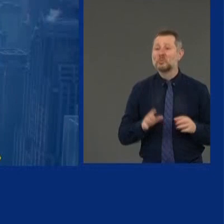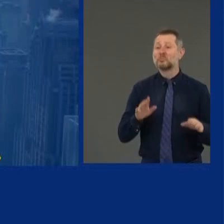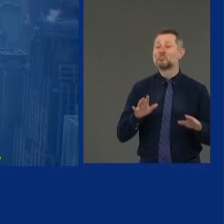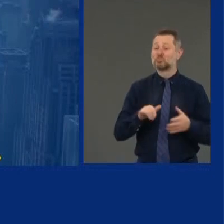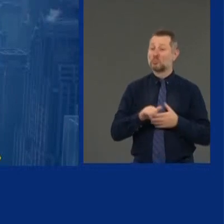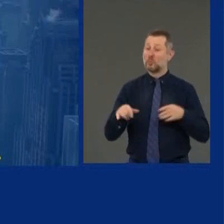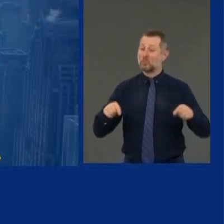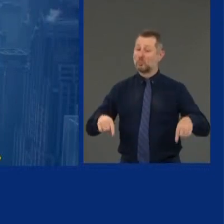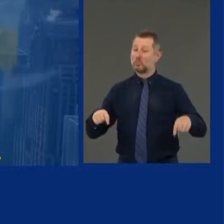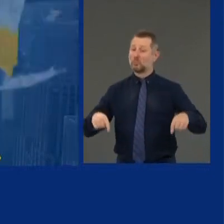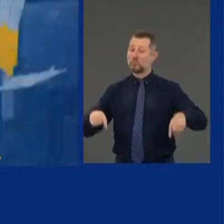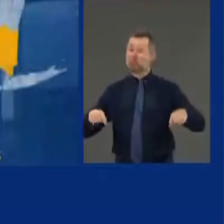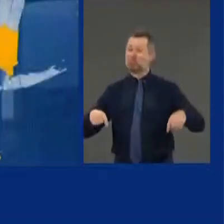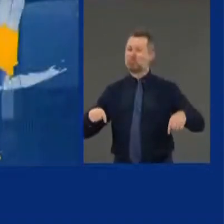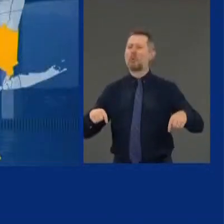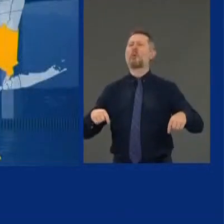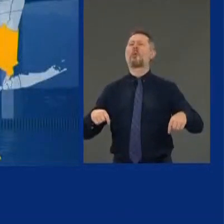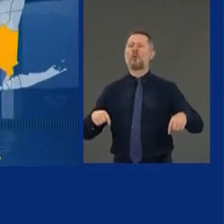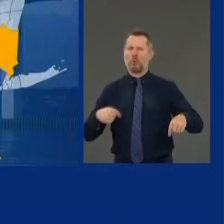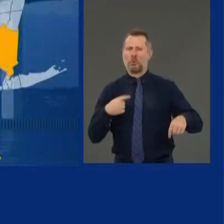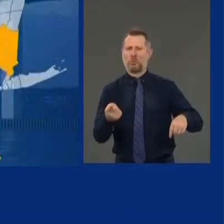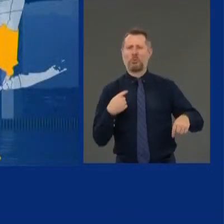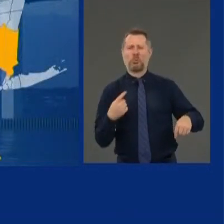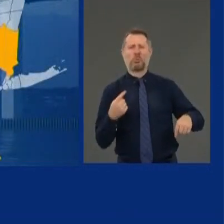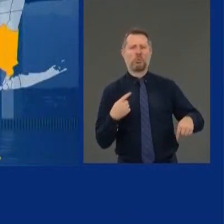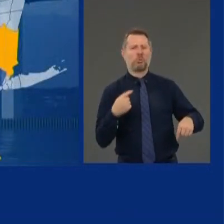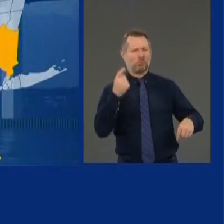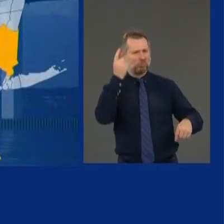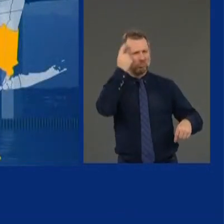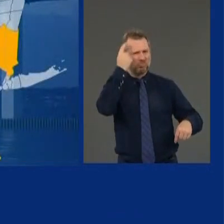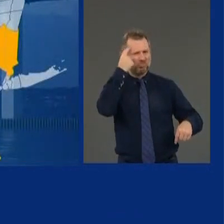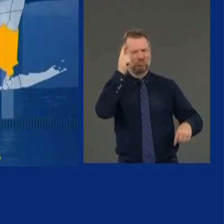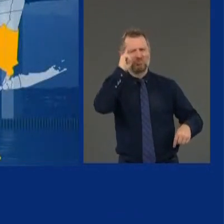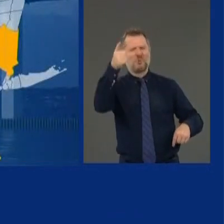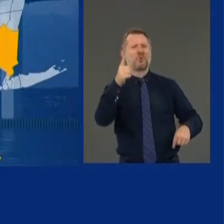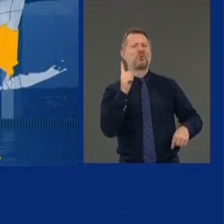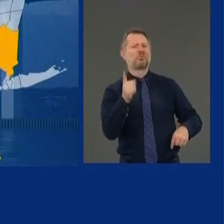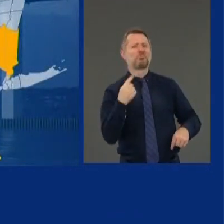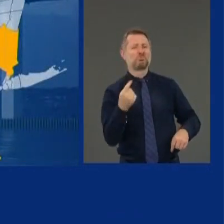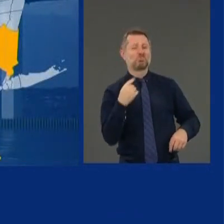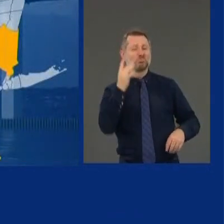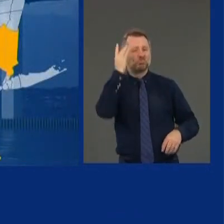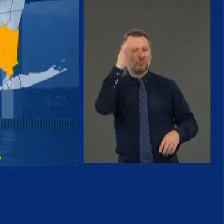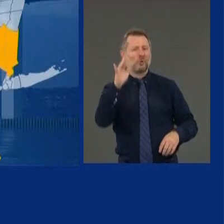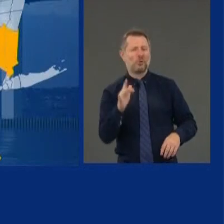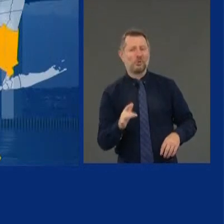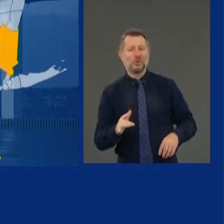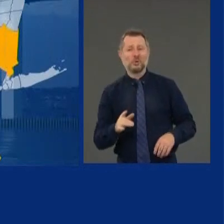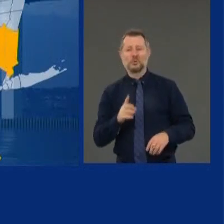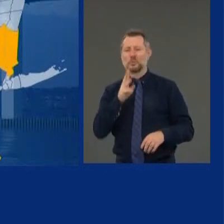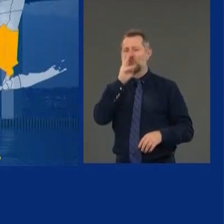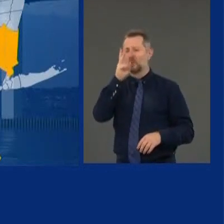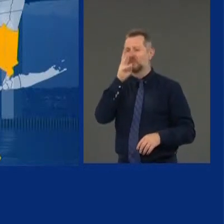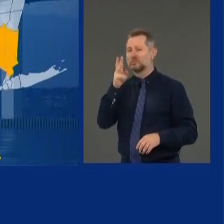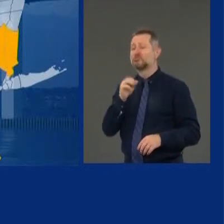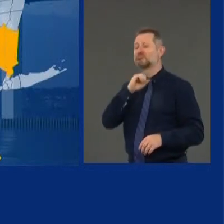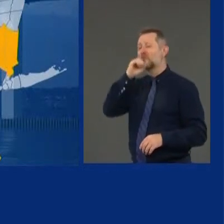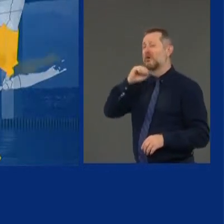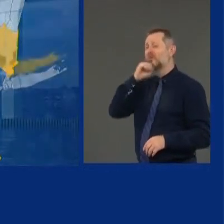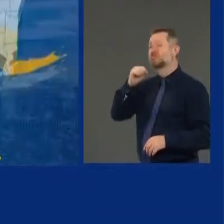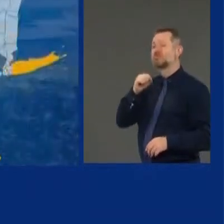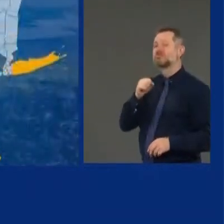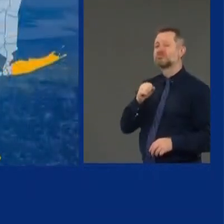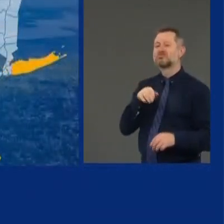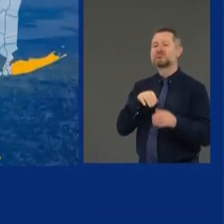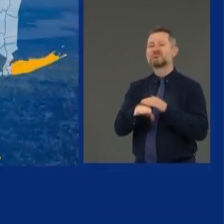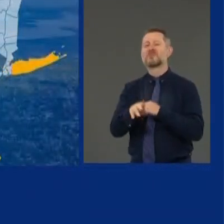PEOPLE ARE SMART.